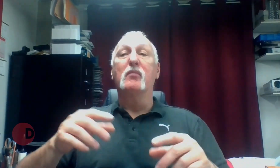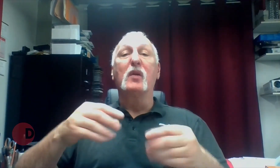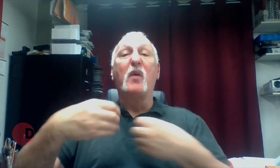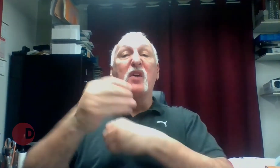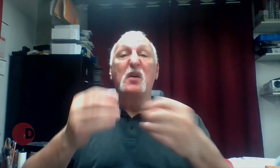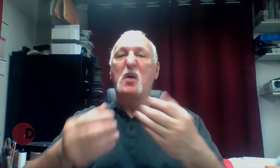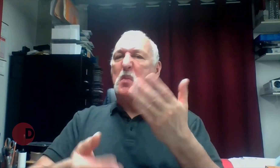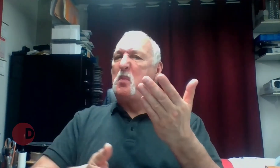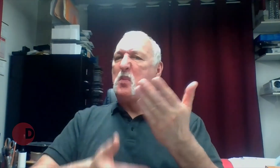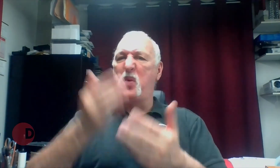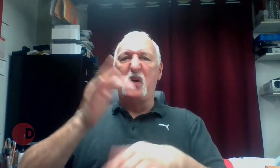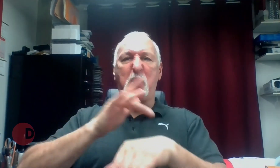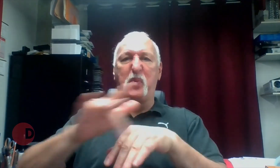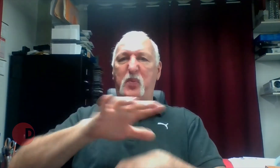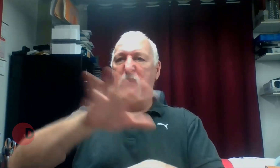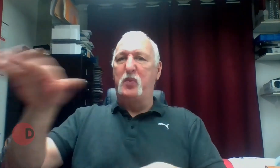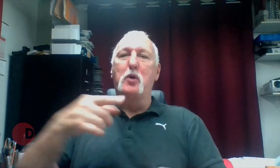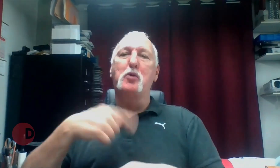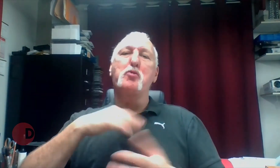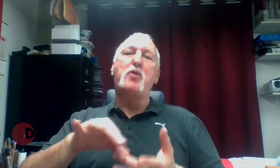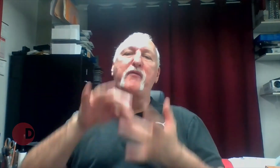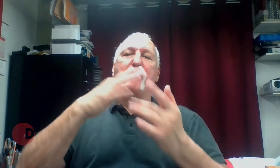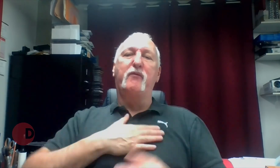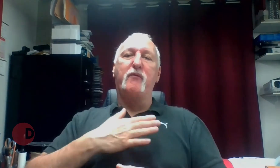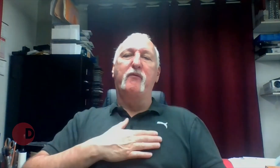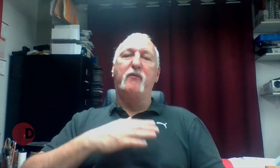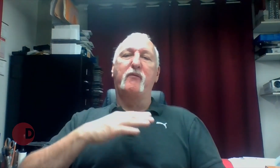We wear protective barriers,